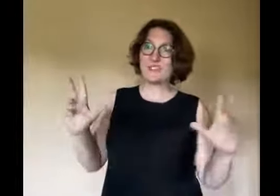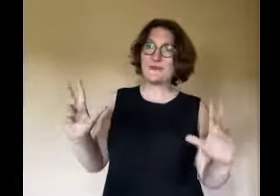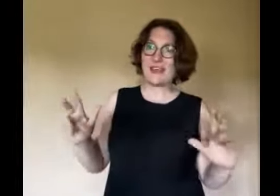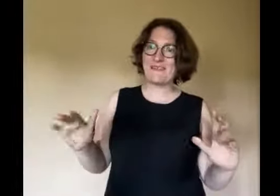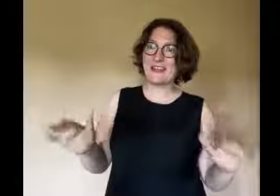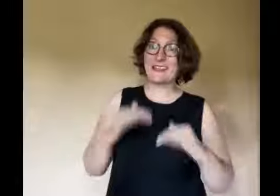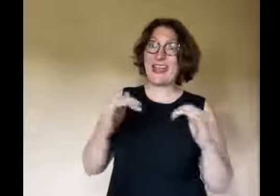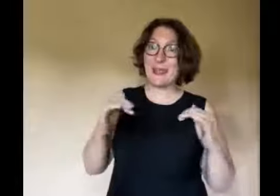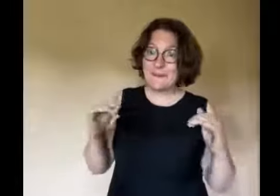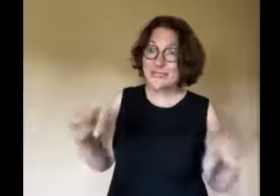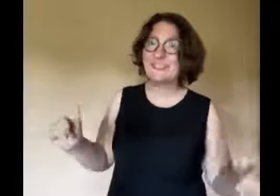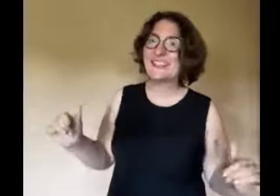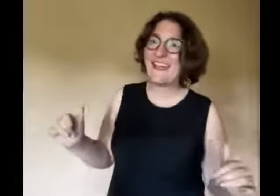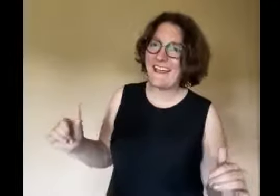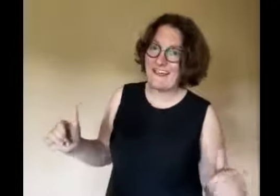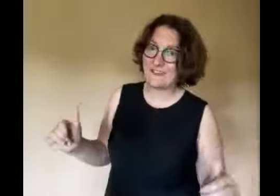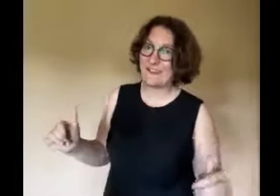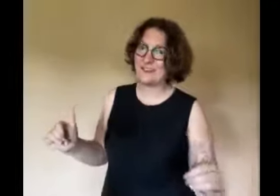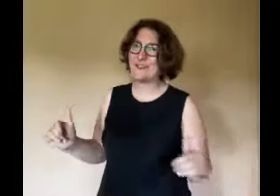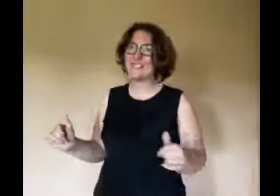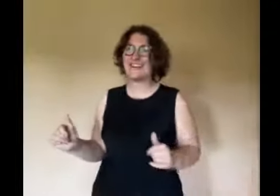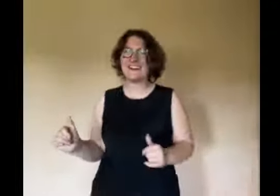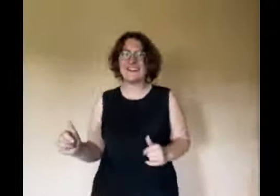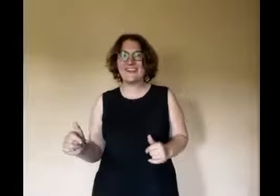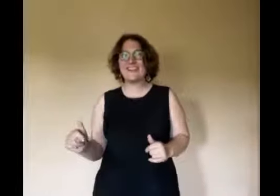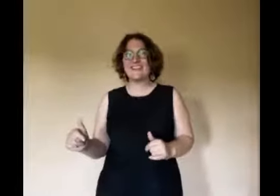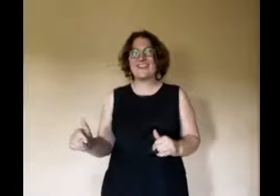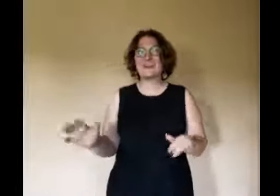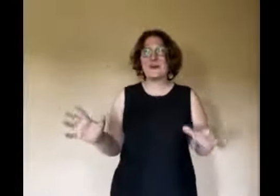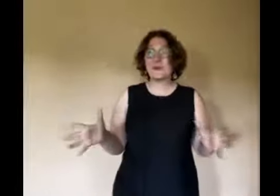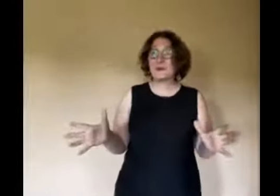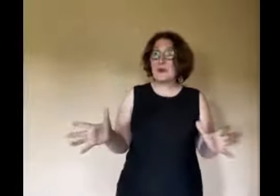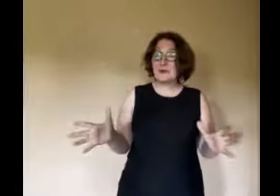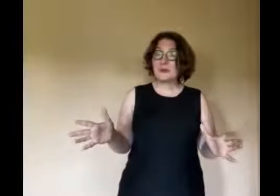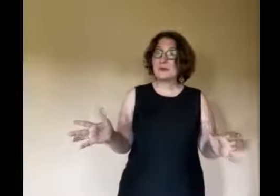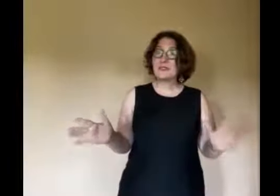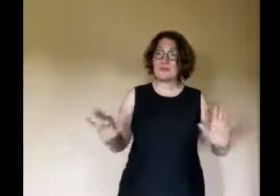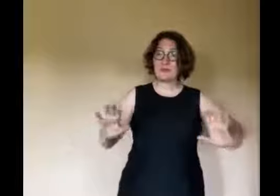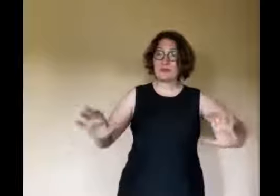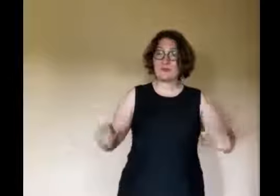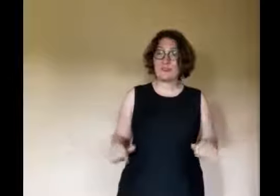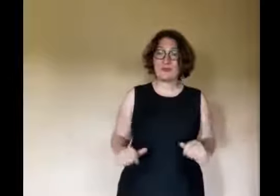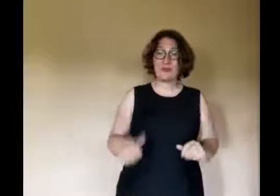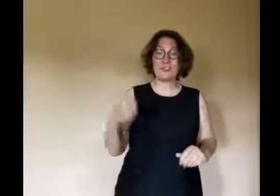11:19 I want to be on the cover of Forbes magazine. Smiling next to Oprah and the queen.